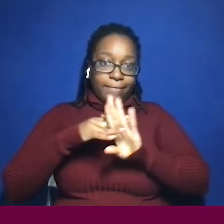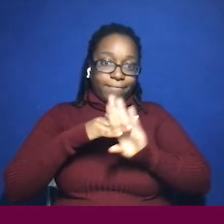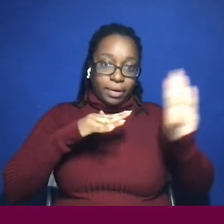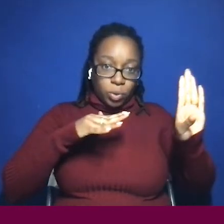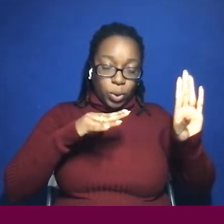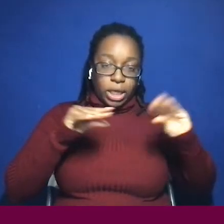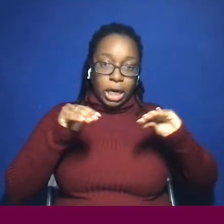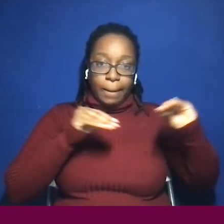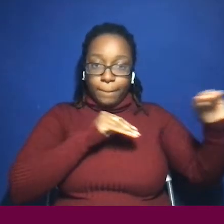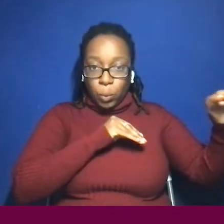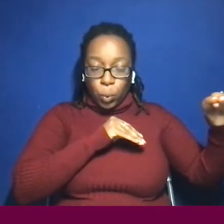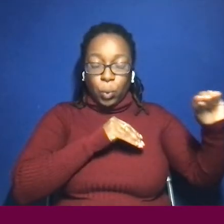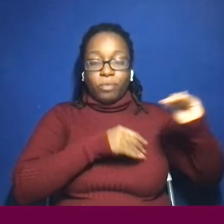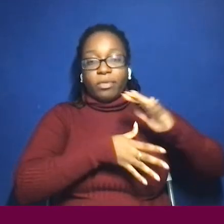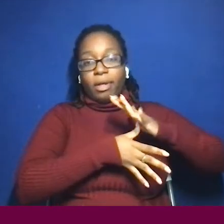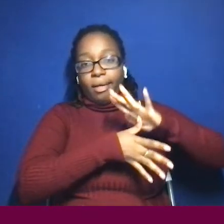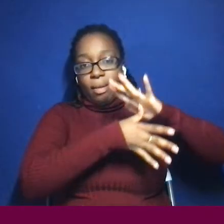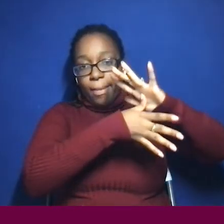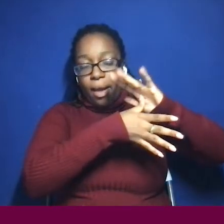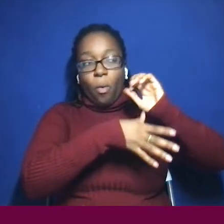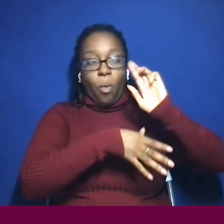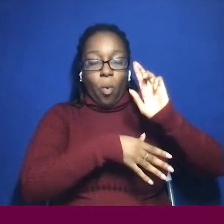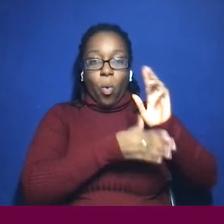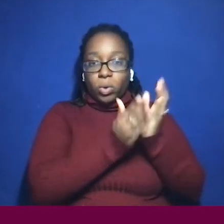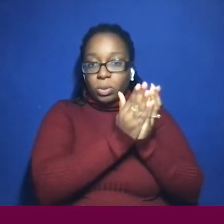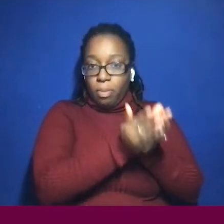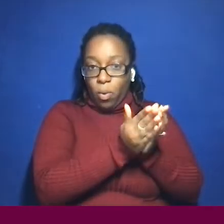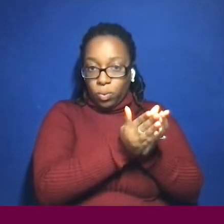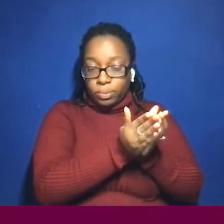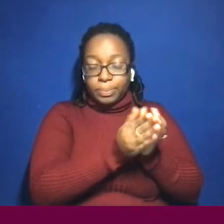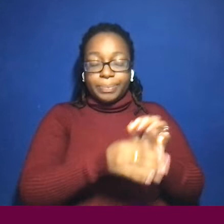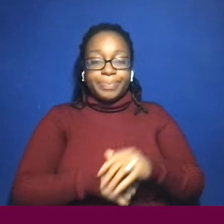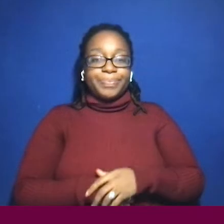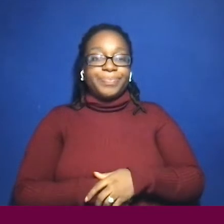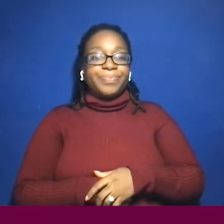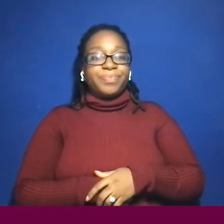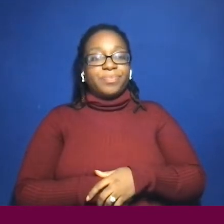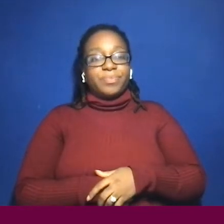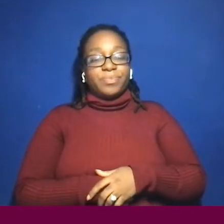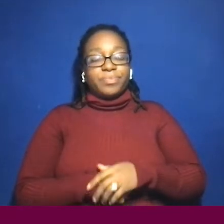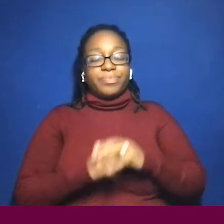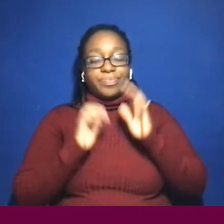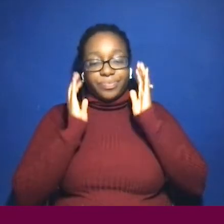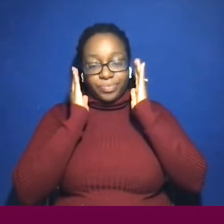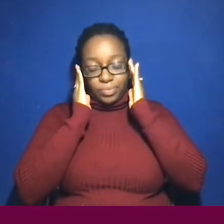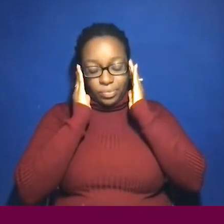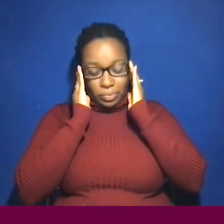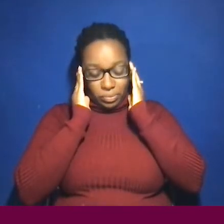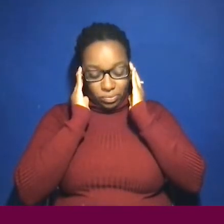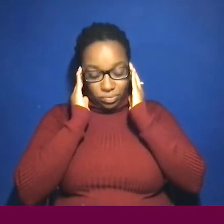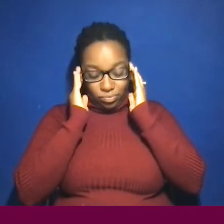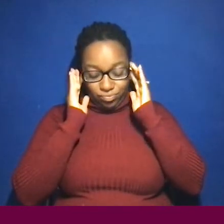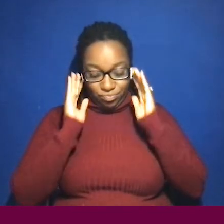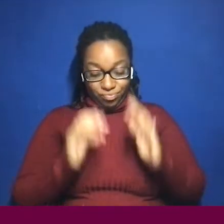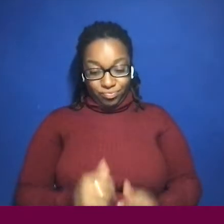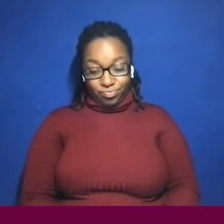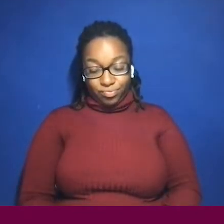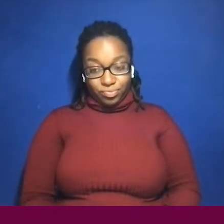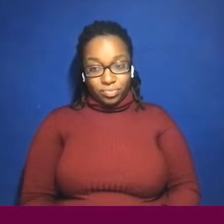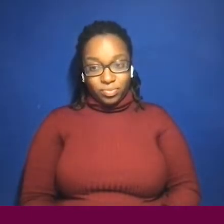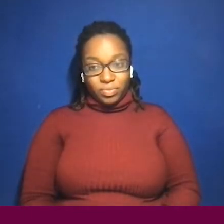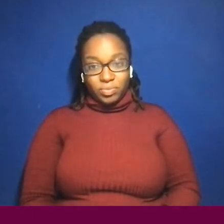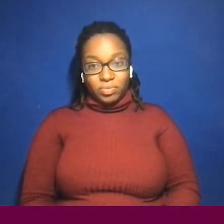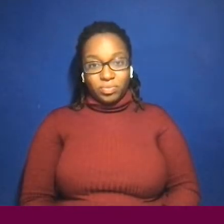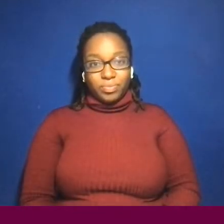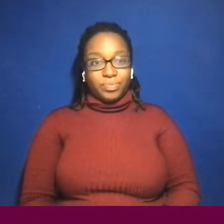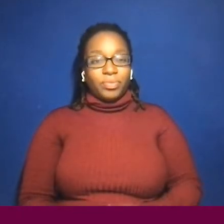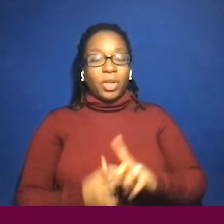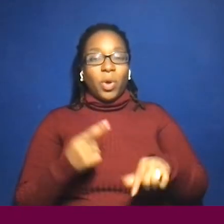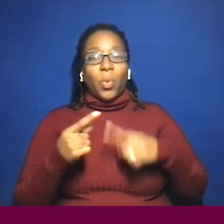moved to the helipad or to the boat area. And it's stunning when you think about it,